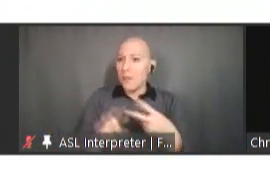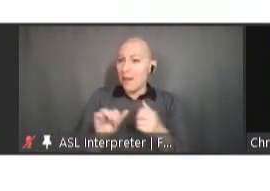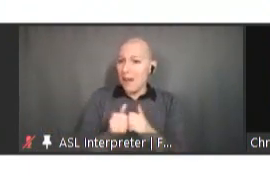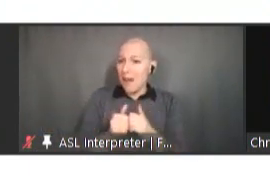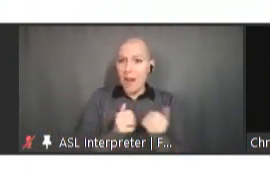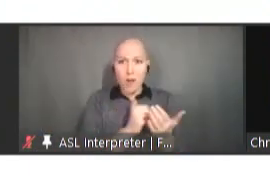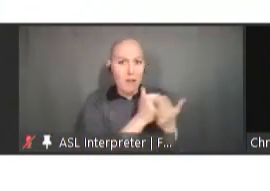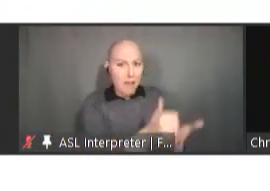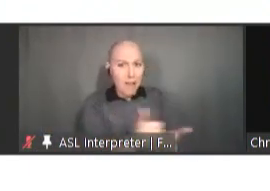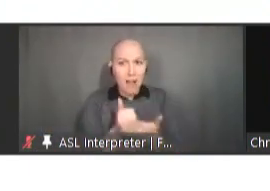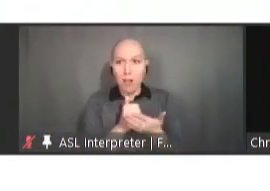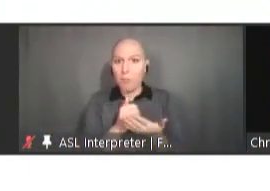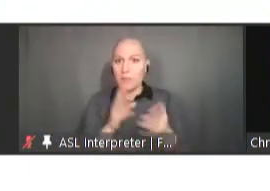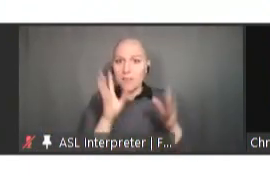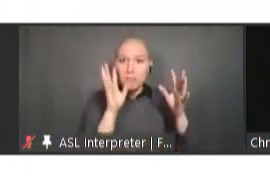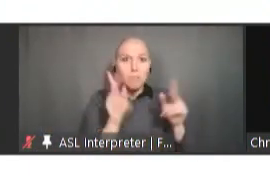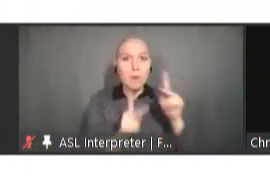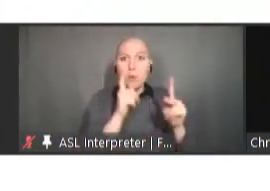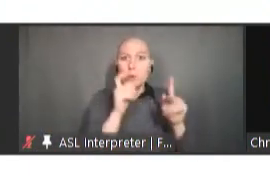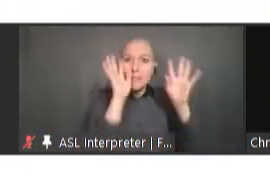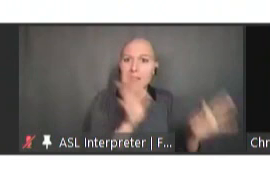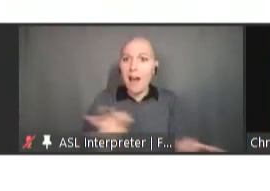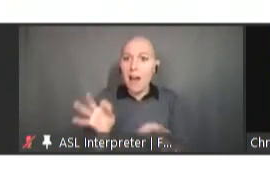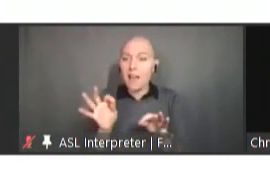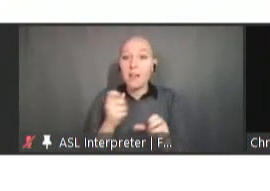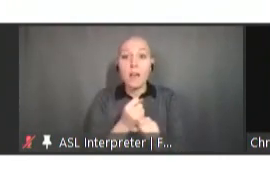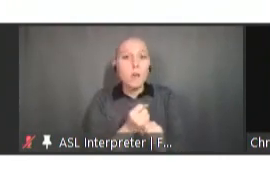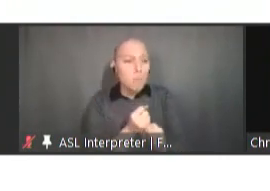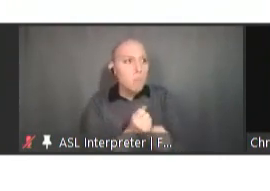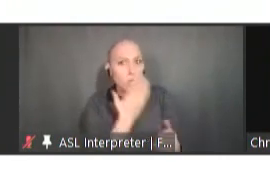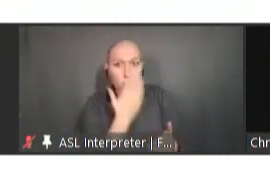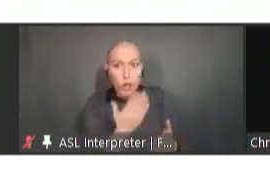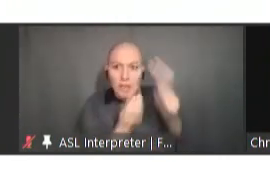you know, make informed decisions about how we're going to use our current vaccines with regard to,